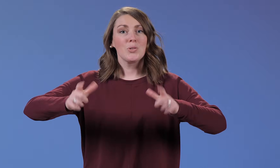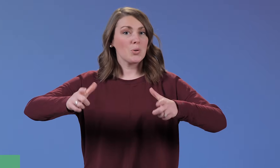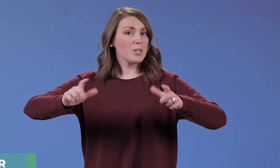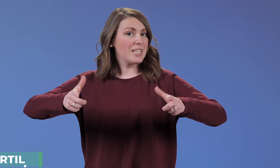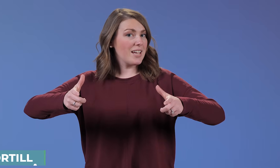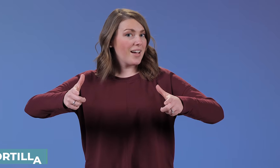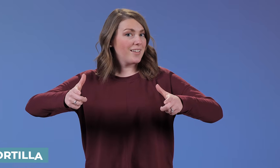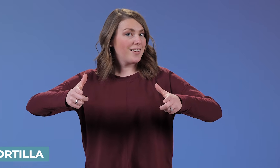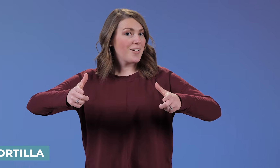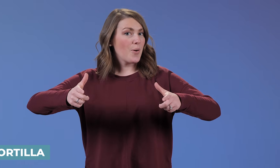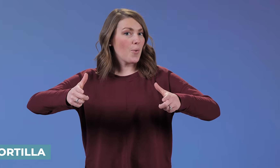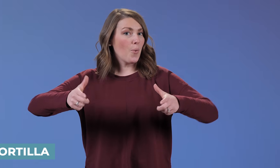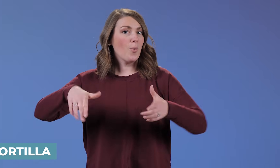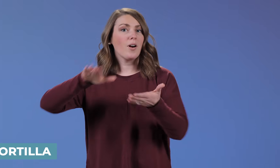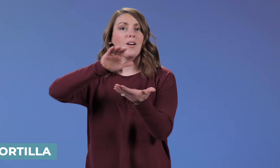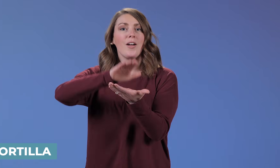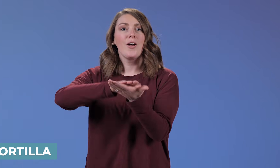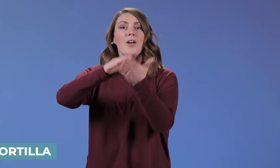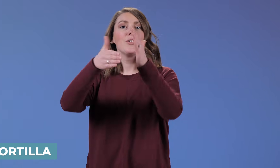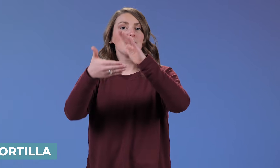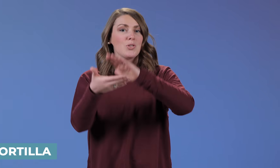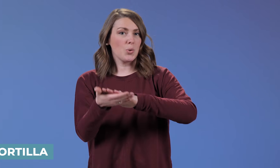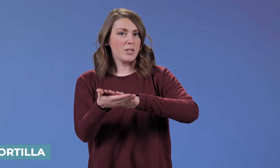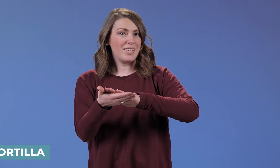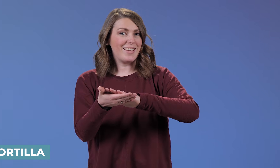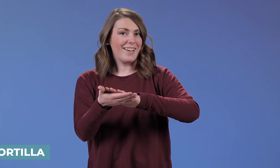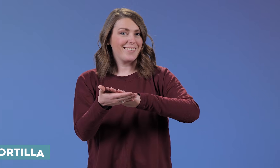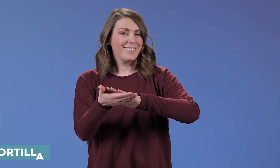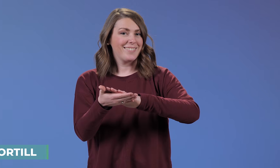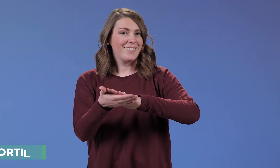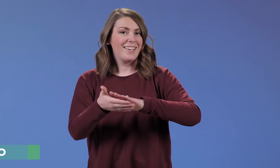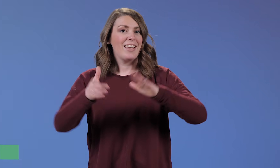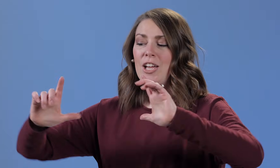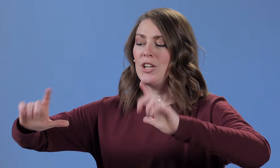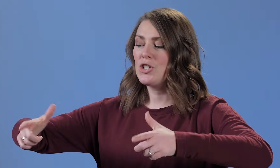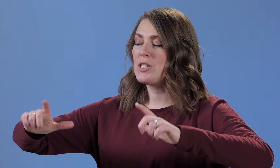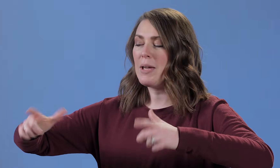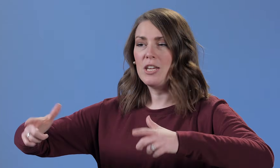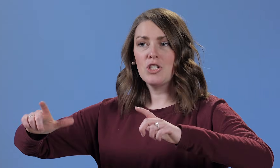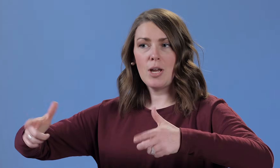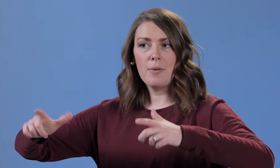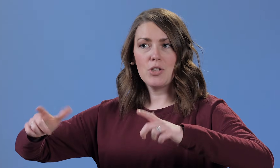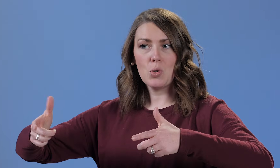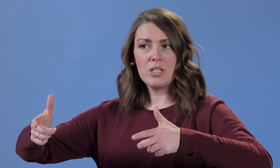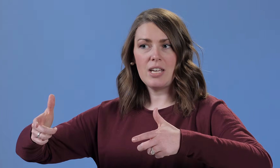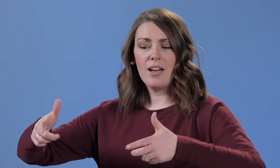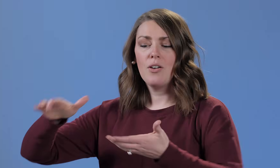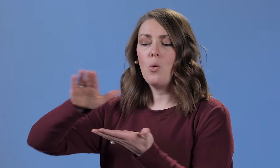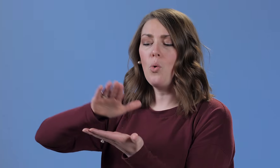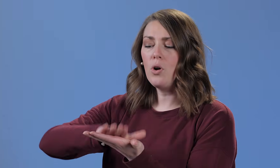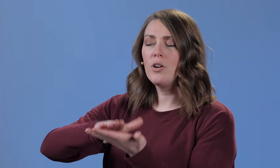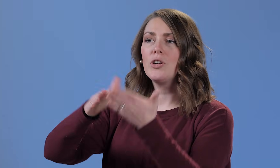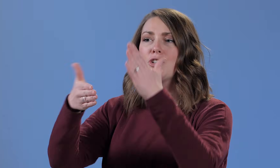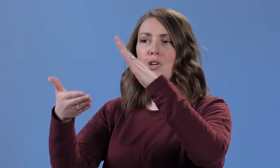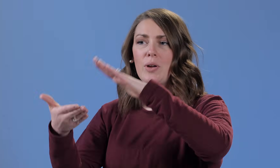Tortilla or tortilla. You're just making the shape of the tortilla or you're showing